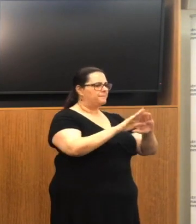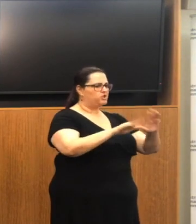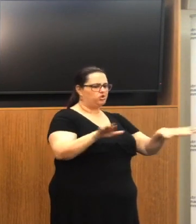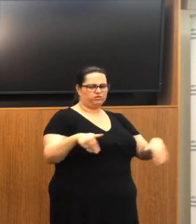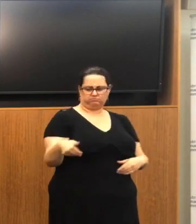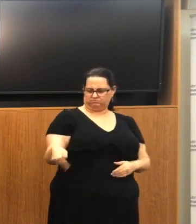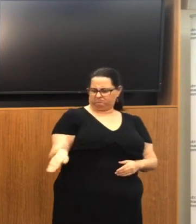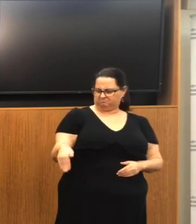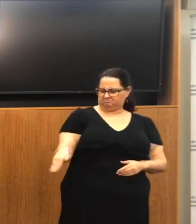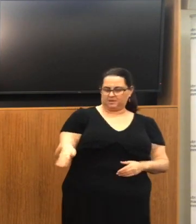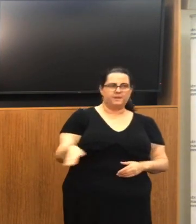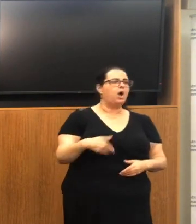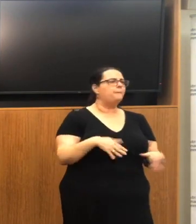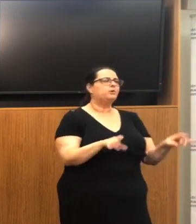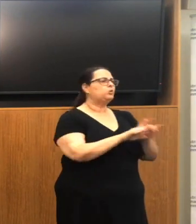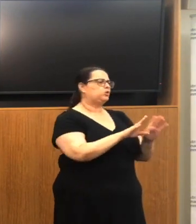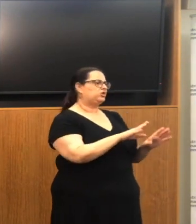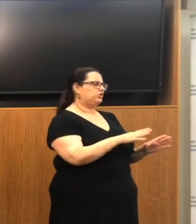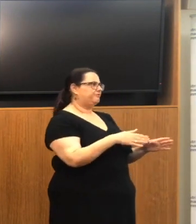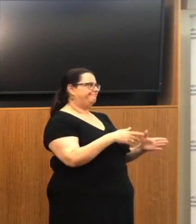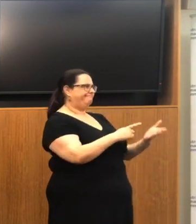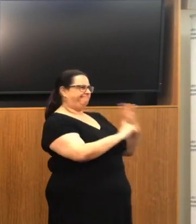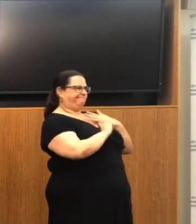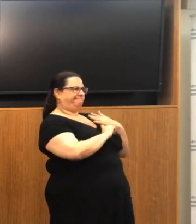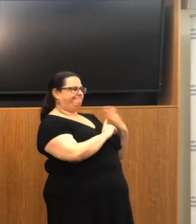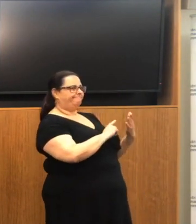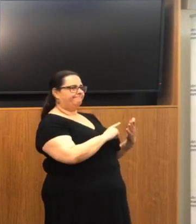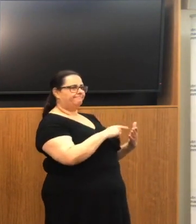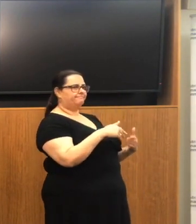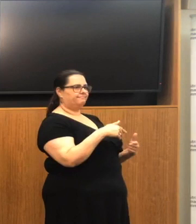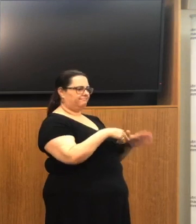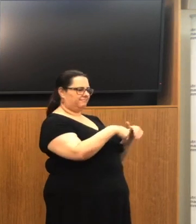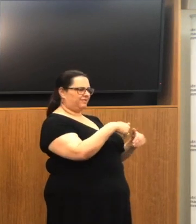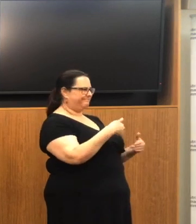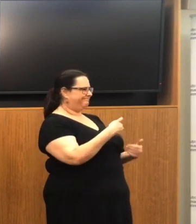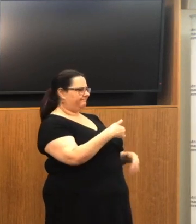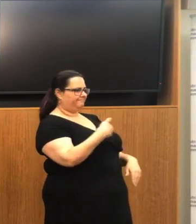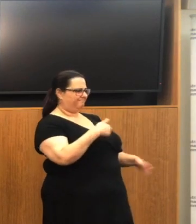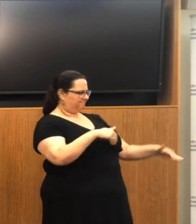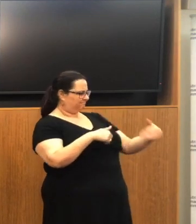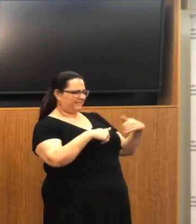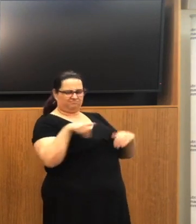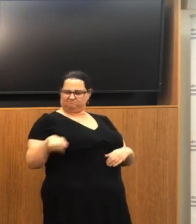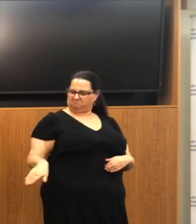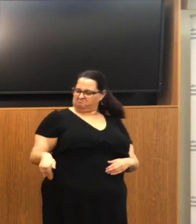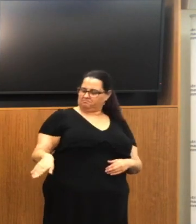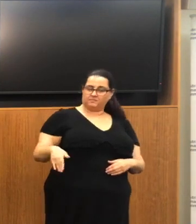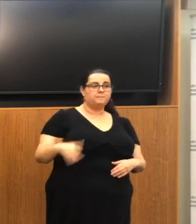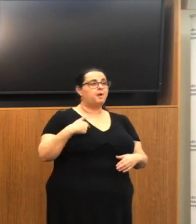So, I'm used to that. But, in a recent trip to Iraq, Northern Iraq,